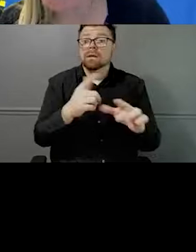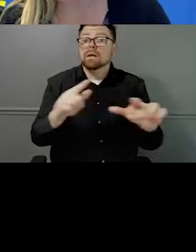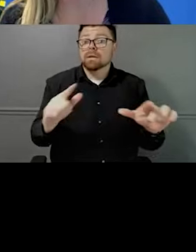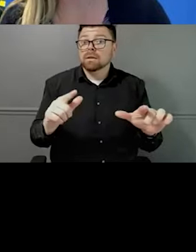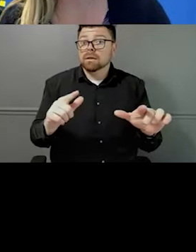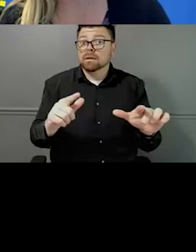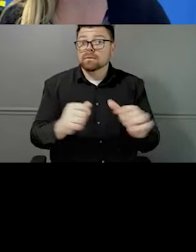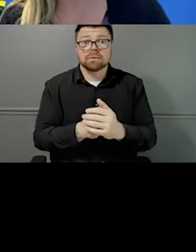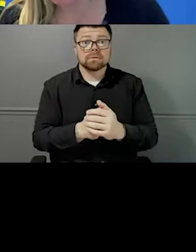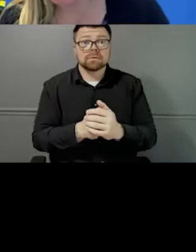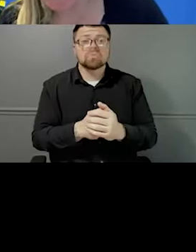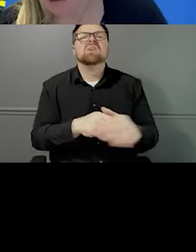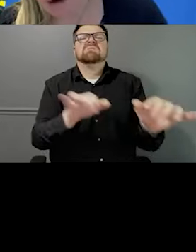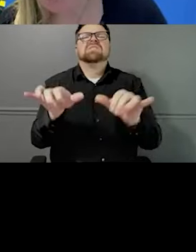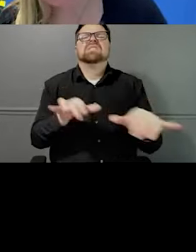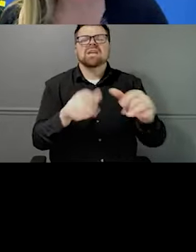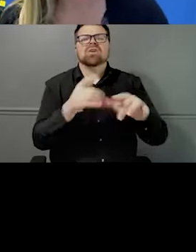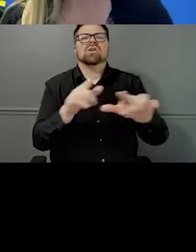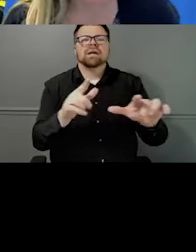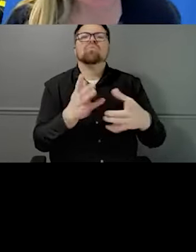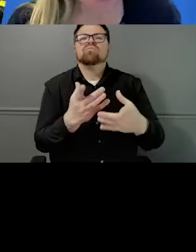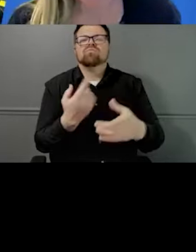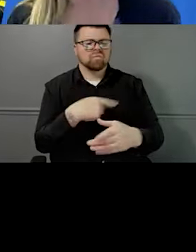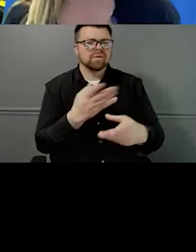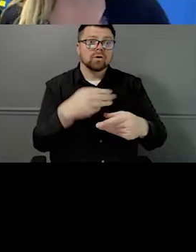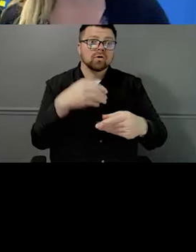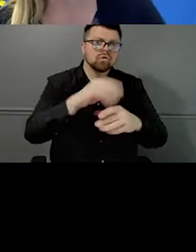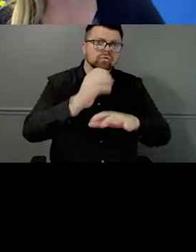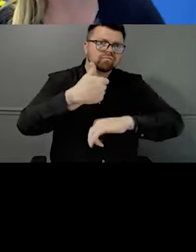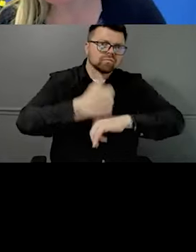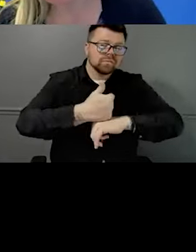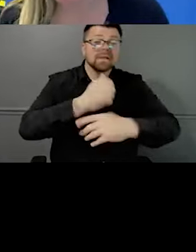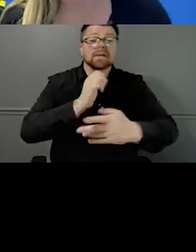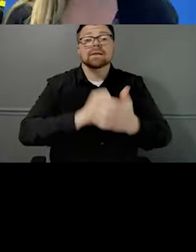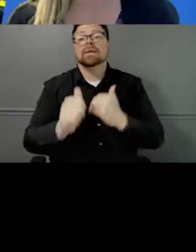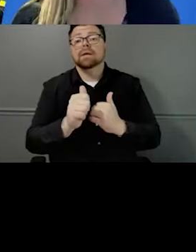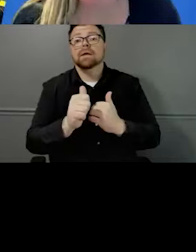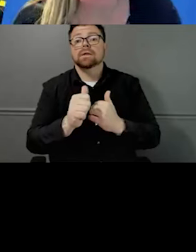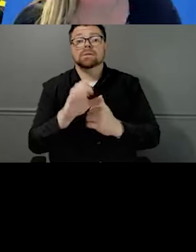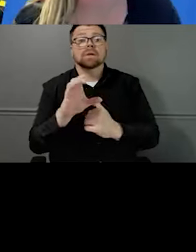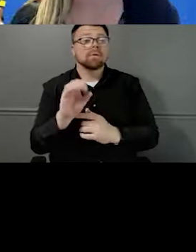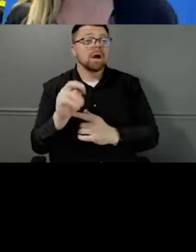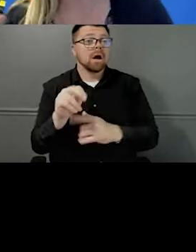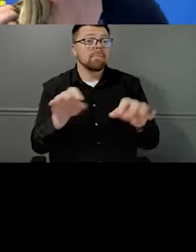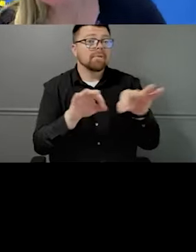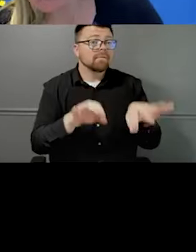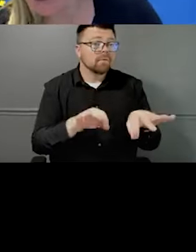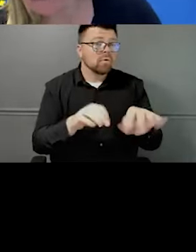standard language we've included on each of the common forms, the biographical sketch, as